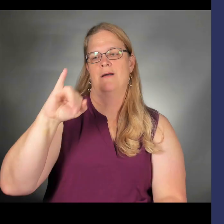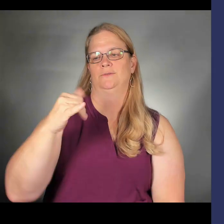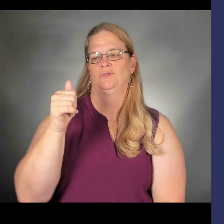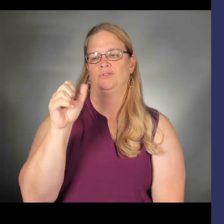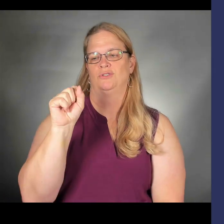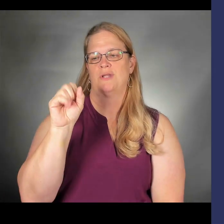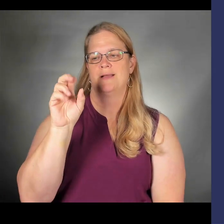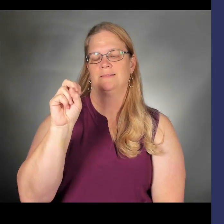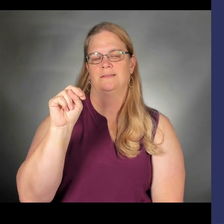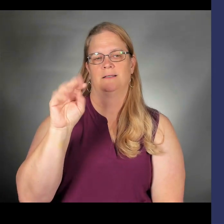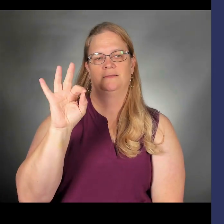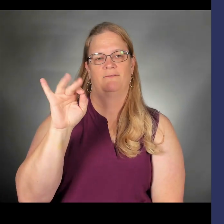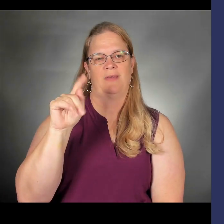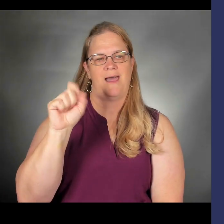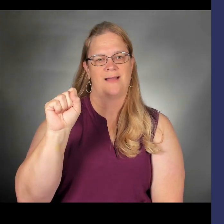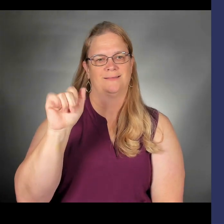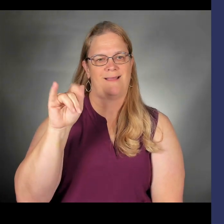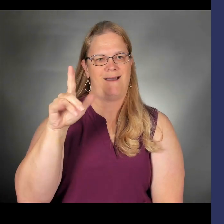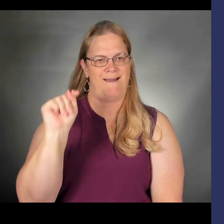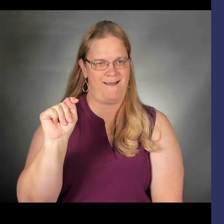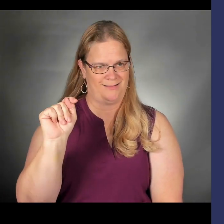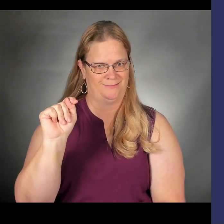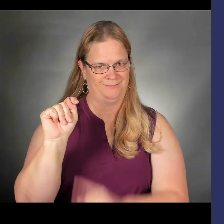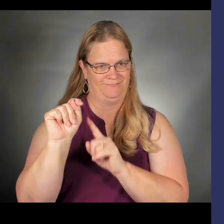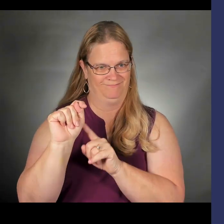2186, also called the Jason Flatts Act.